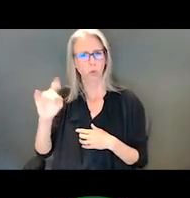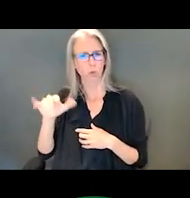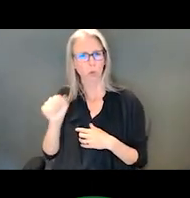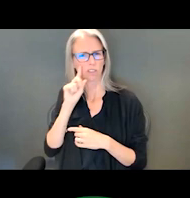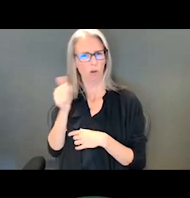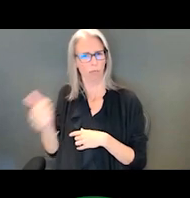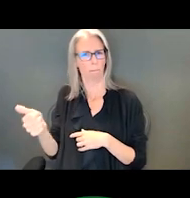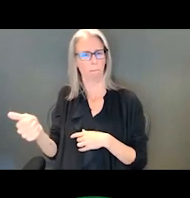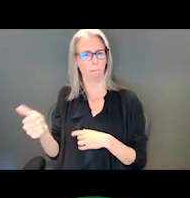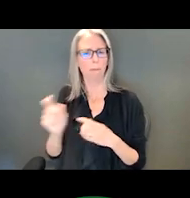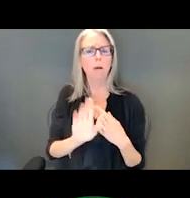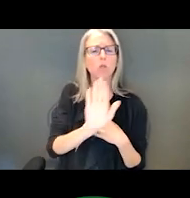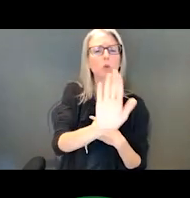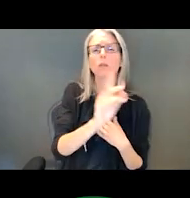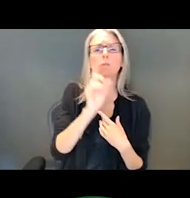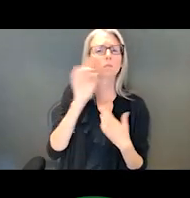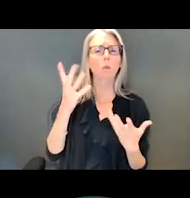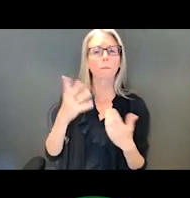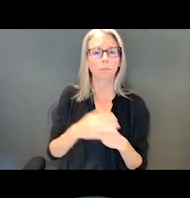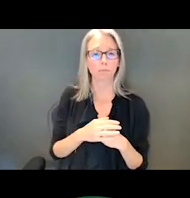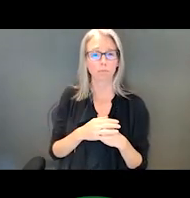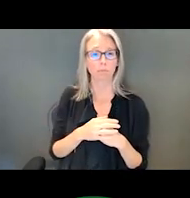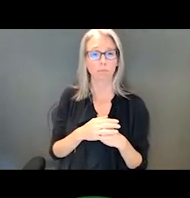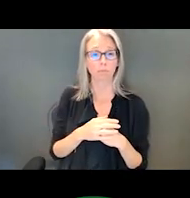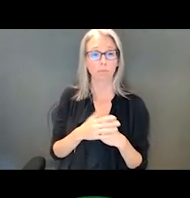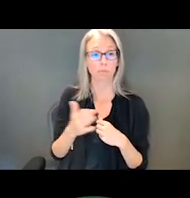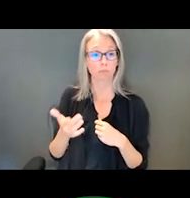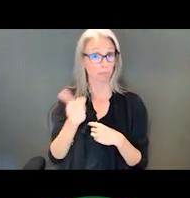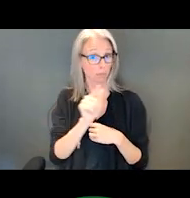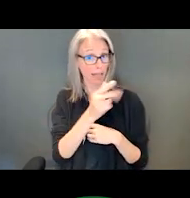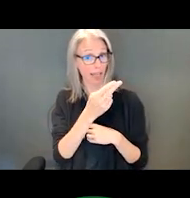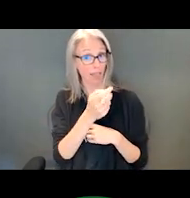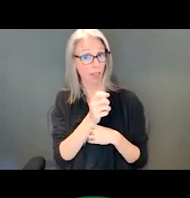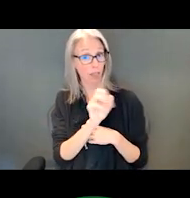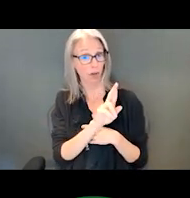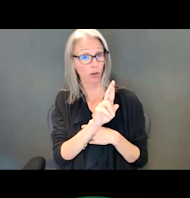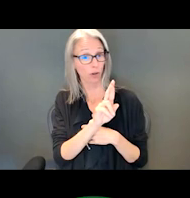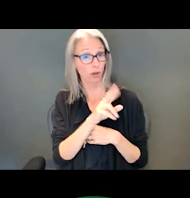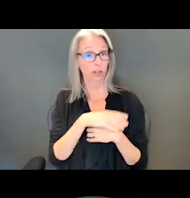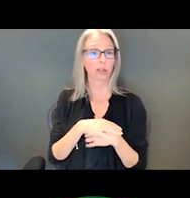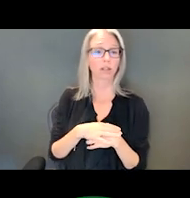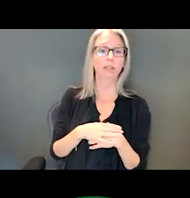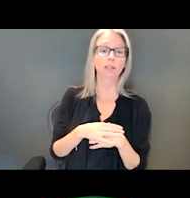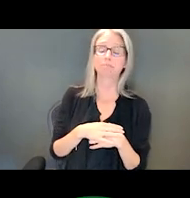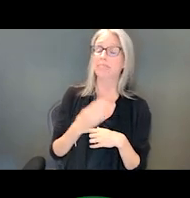Sure, so we started off with doing paper copies and then we progress to PDFs. And then we